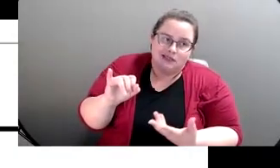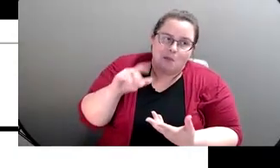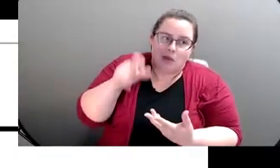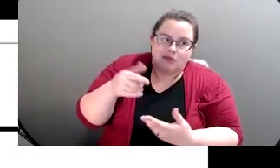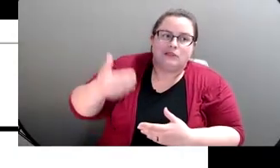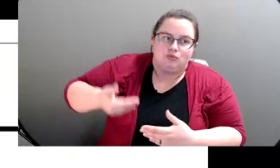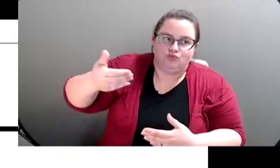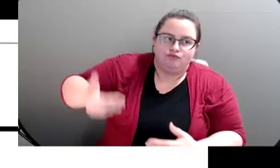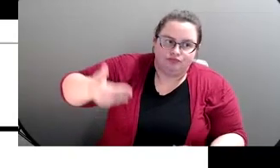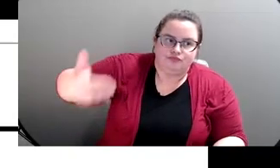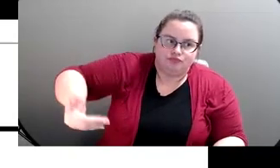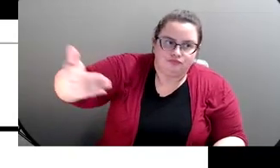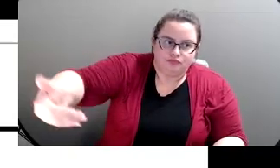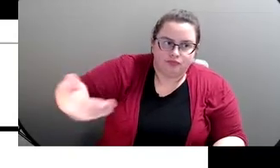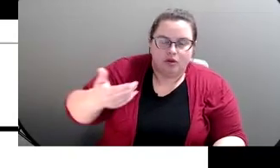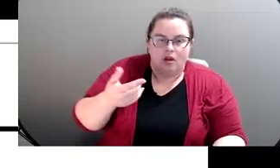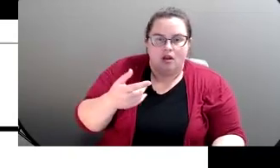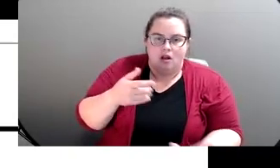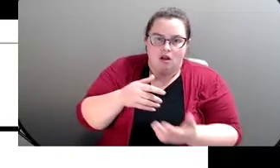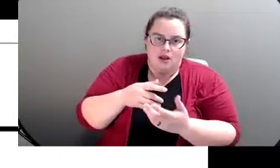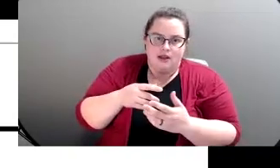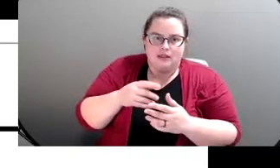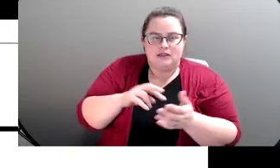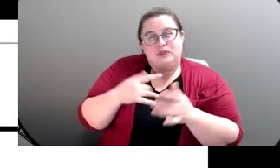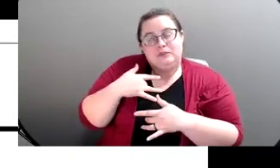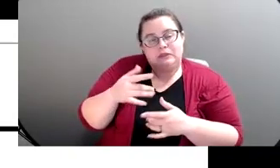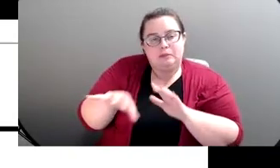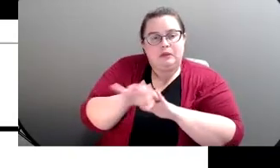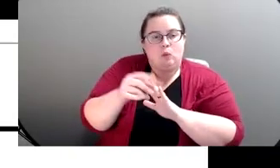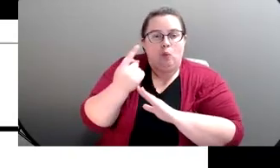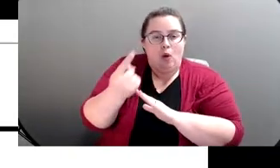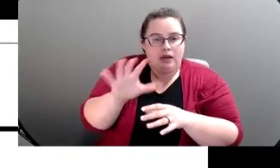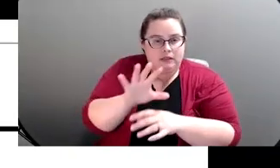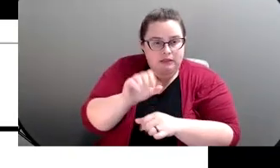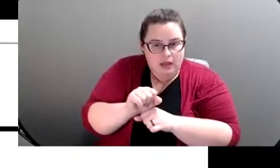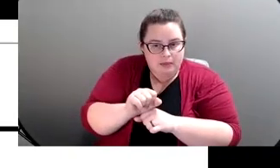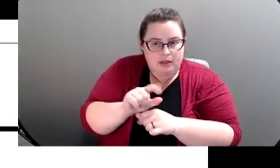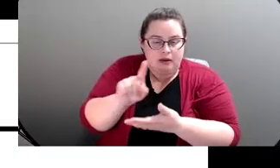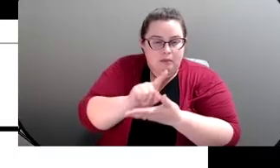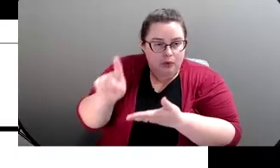So usually maybe pick like one assignment per week that you're responding to.